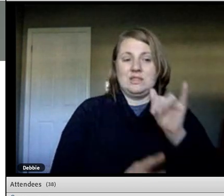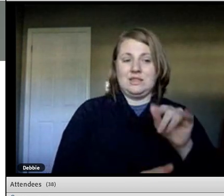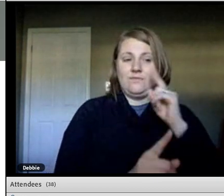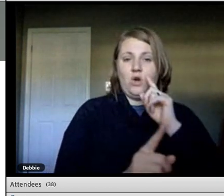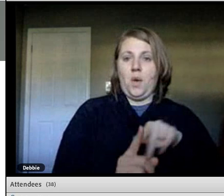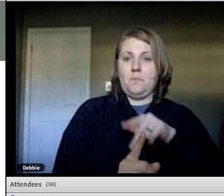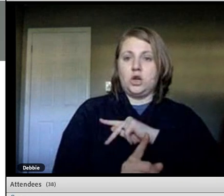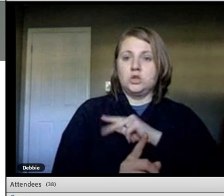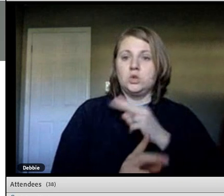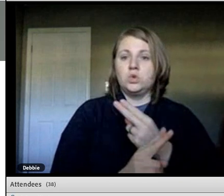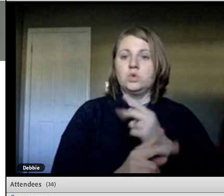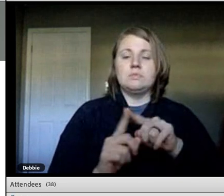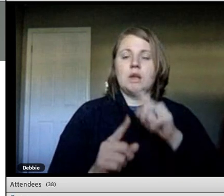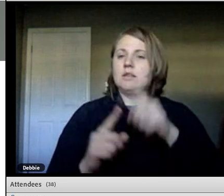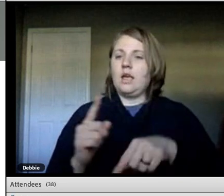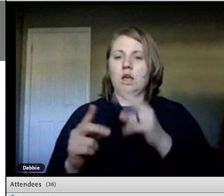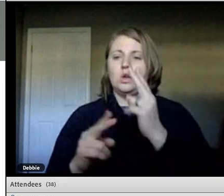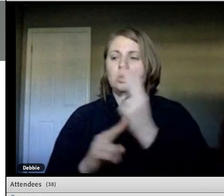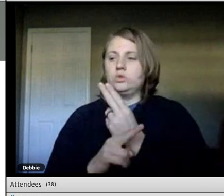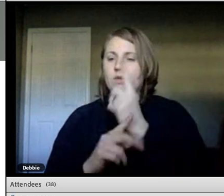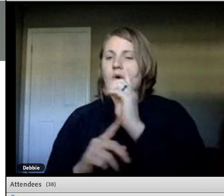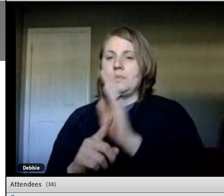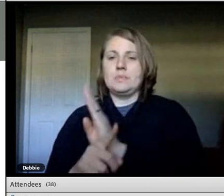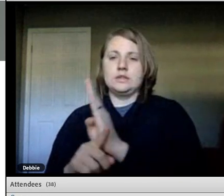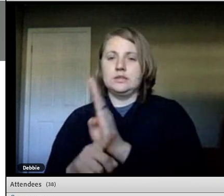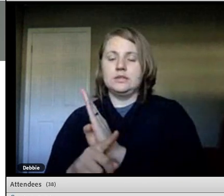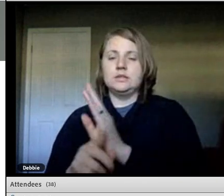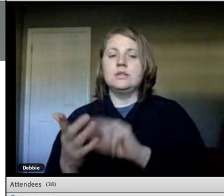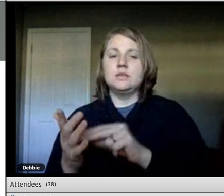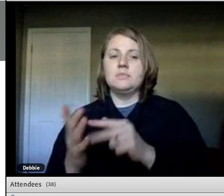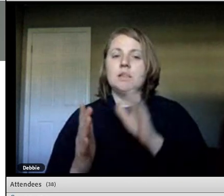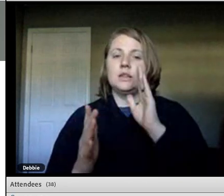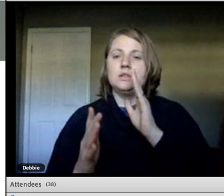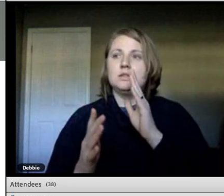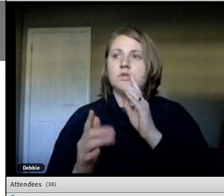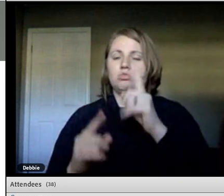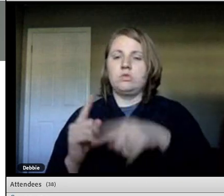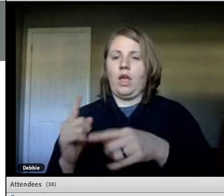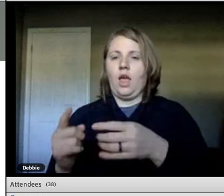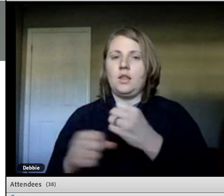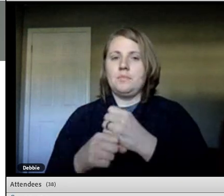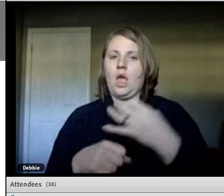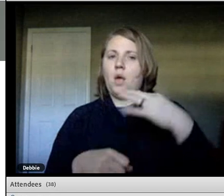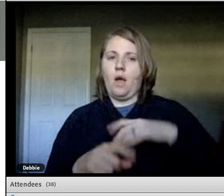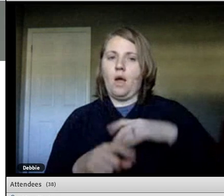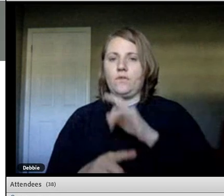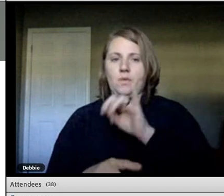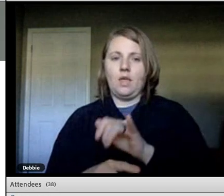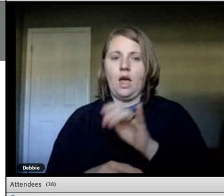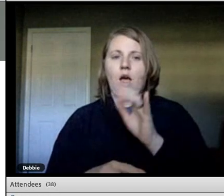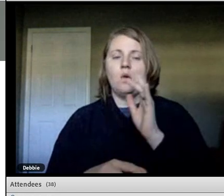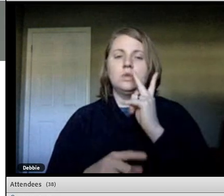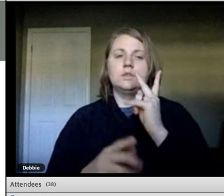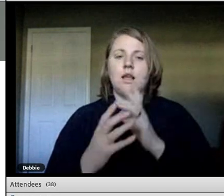but you cannot use it for commercial use," which means you're going to make a profit on it, so you see this a lot in software,